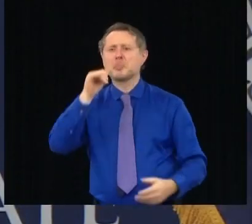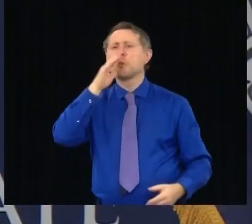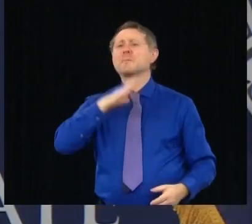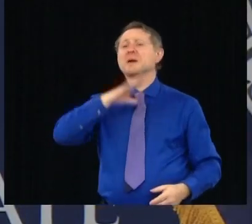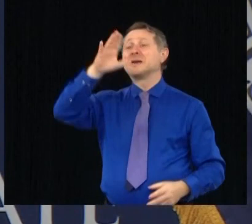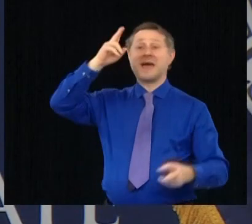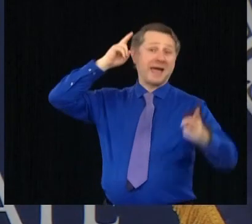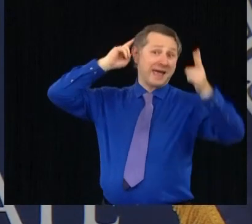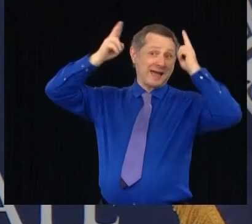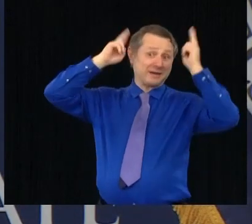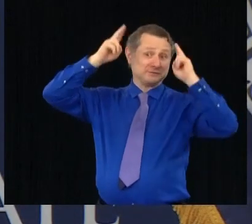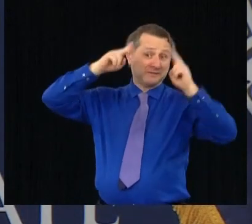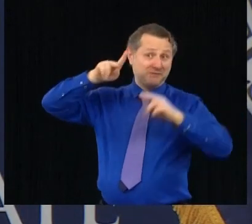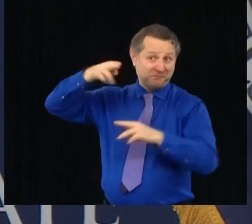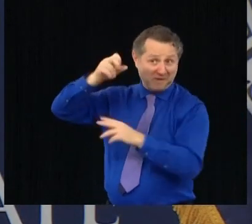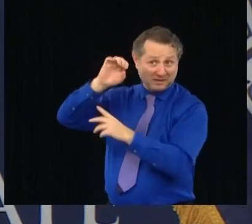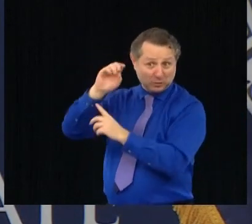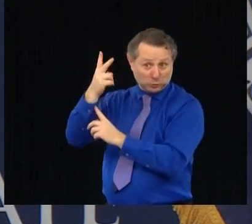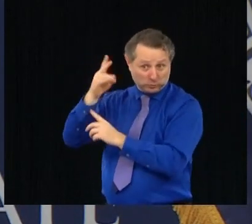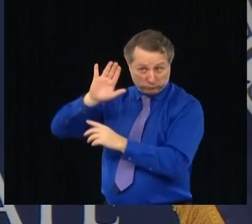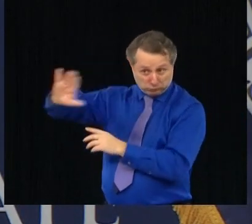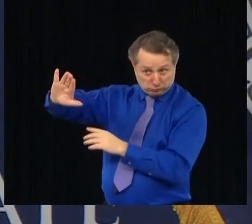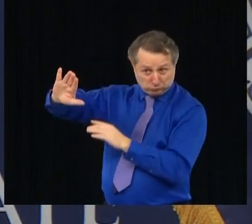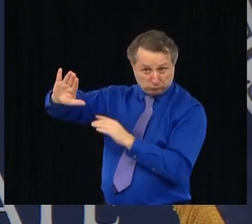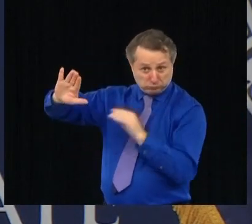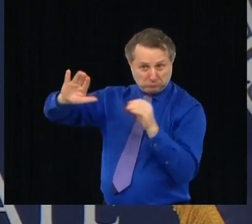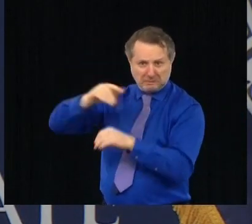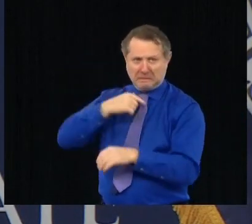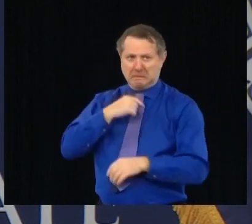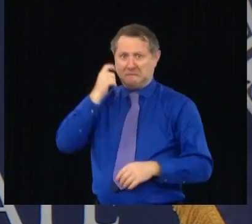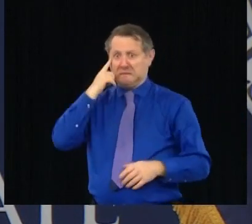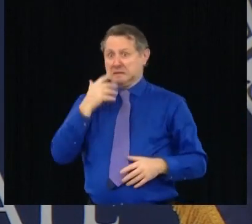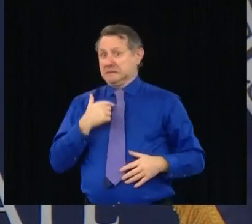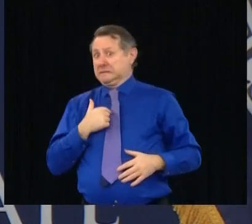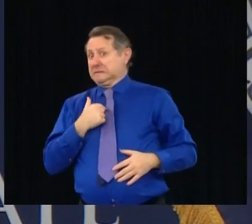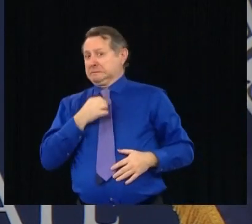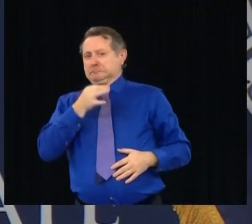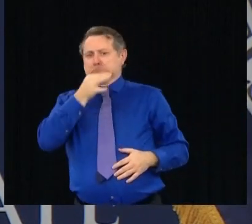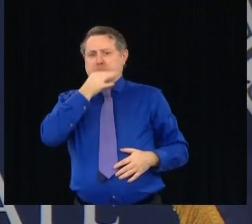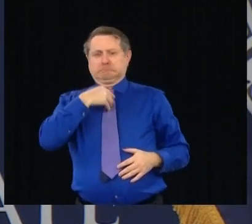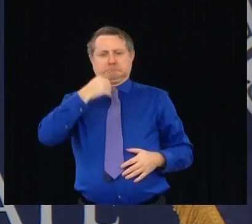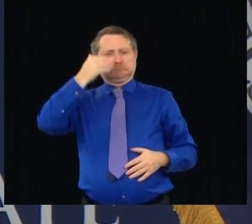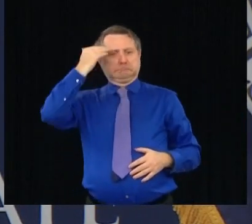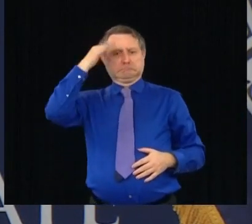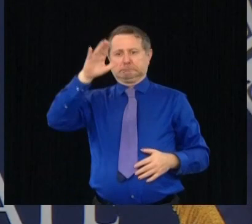I HAVEN'T HEARD THAT QUESTION BUT WE CAN DO THAT. DO YOU SEE STYLISTS AS FACE